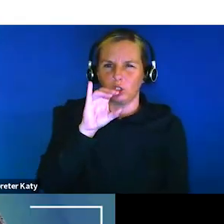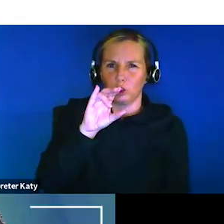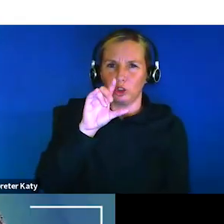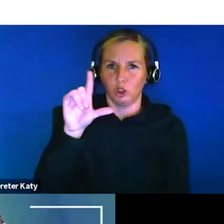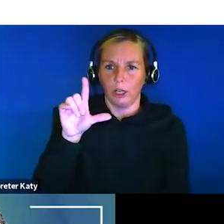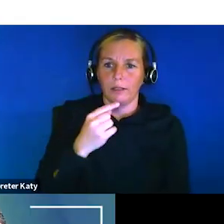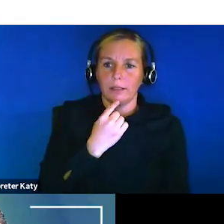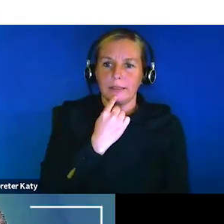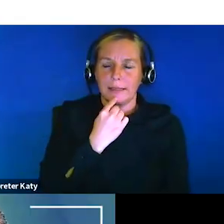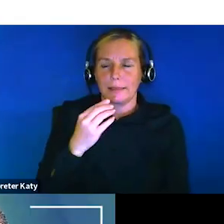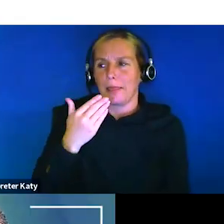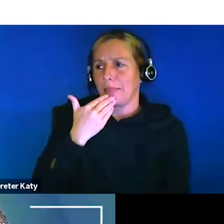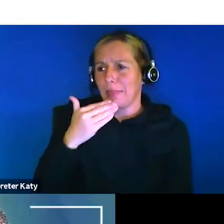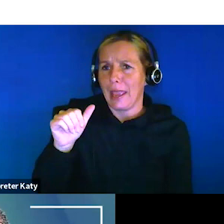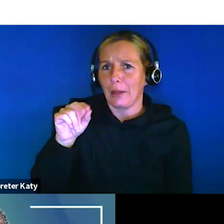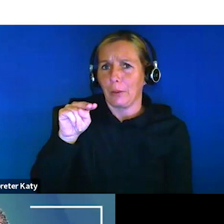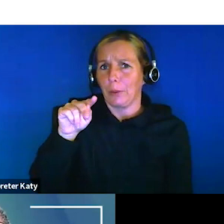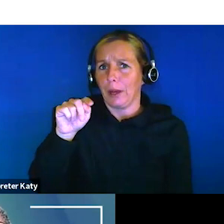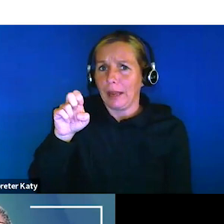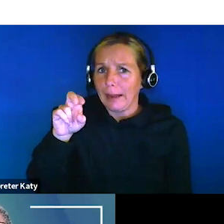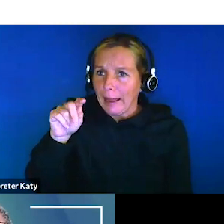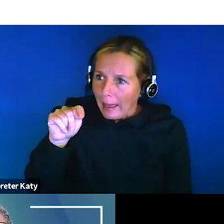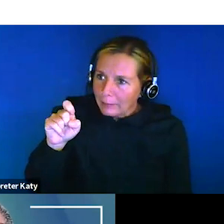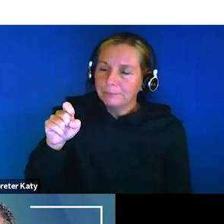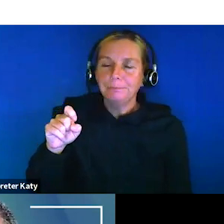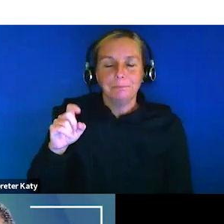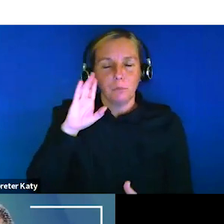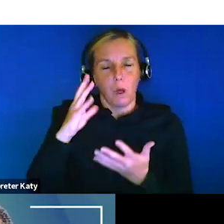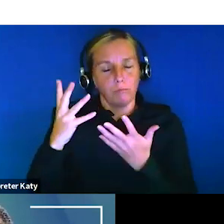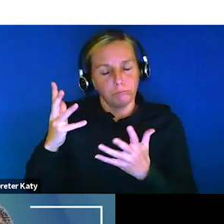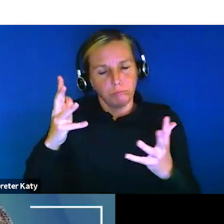that I'm sure is echoed throughout our whole group of participants today.